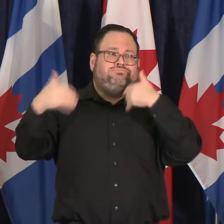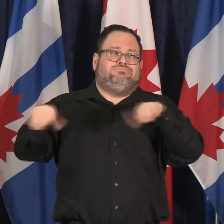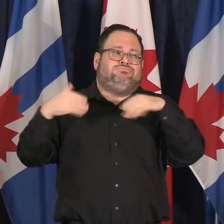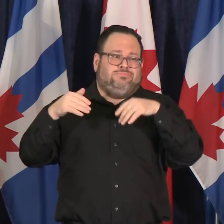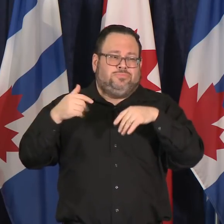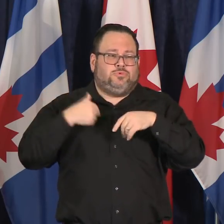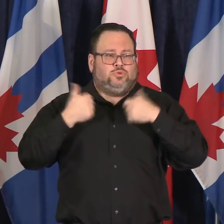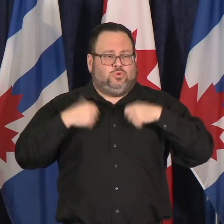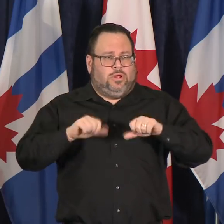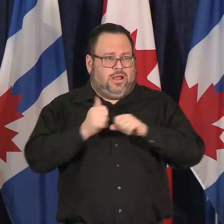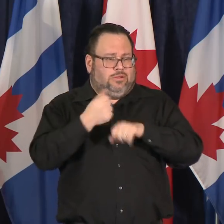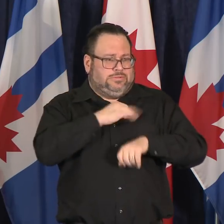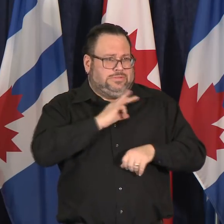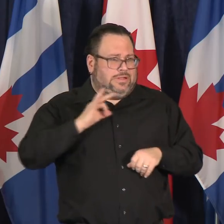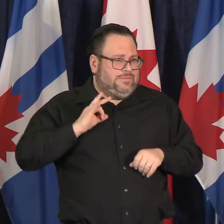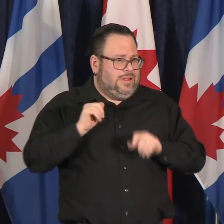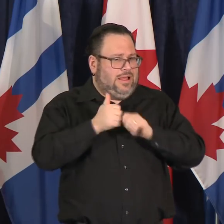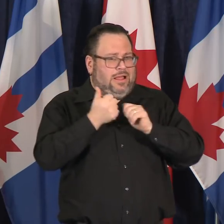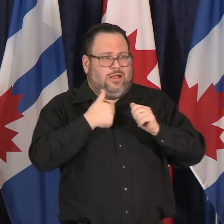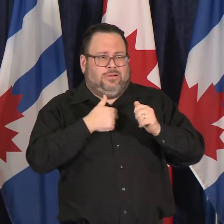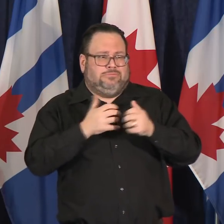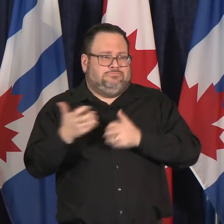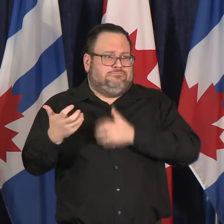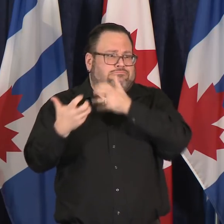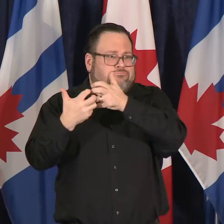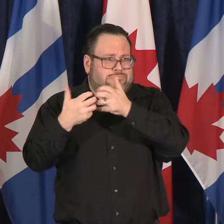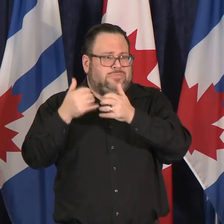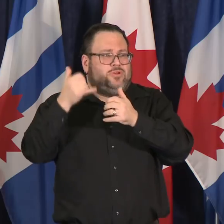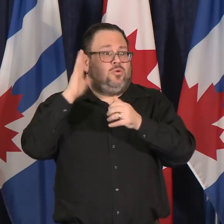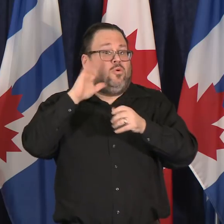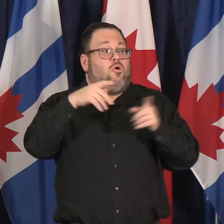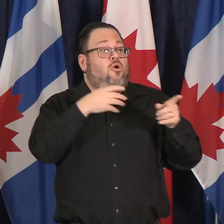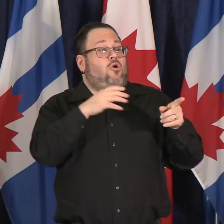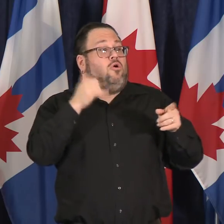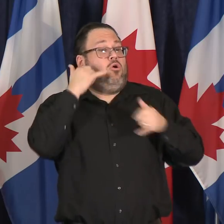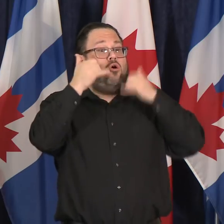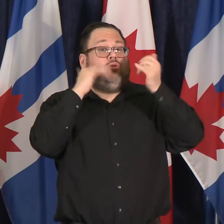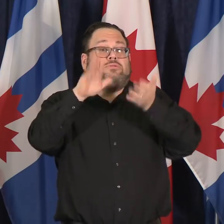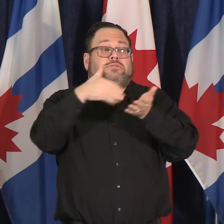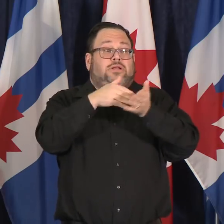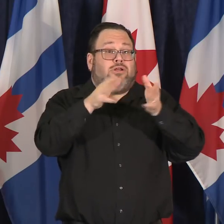our call center capacity and we will continue to do so as we seek to meet the